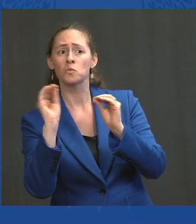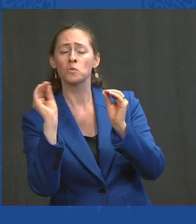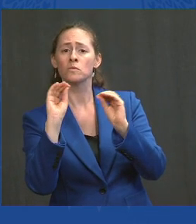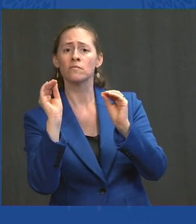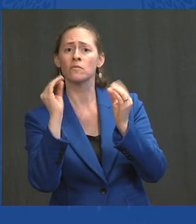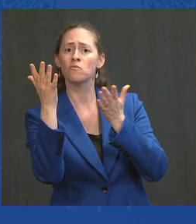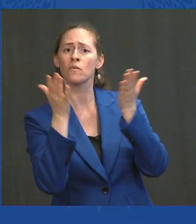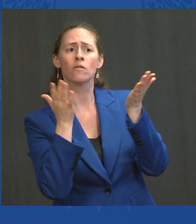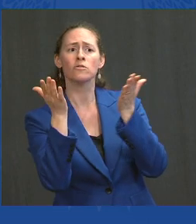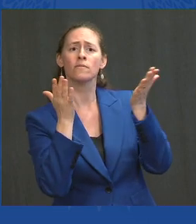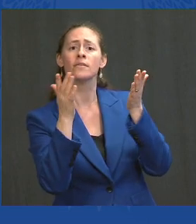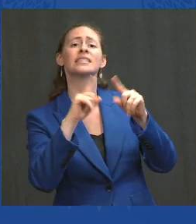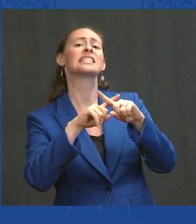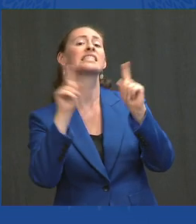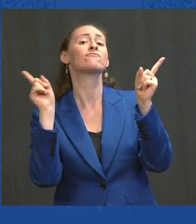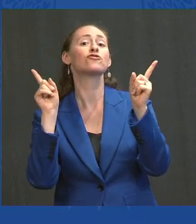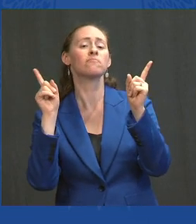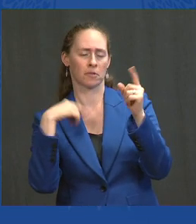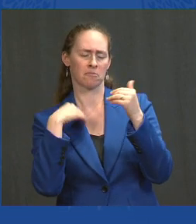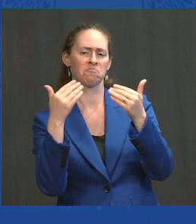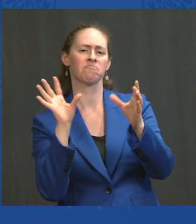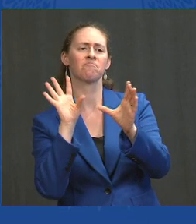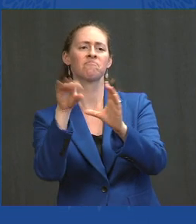in the armed forces of the United States,